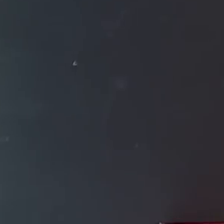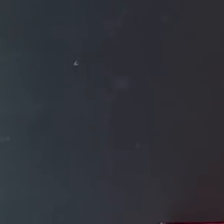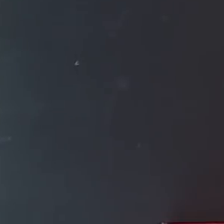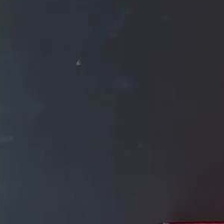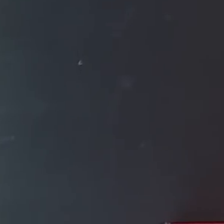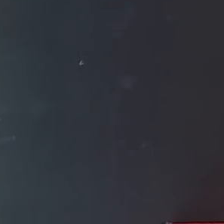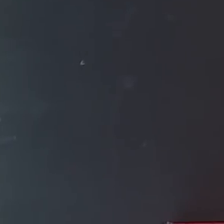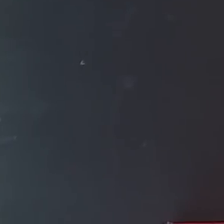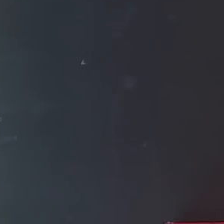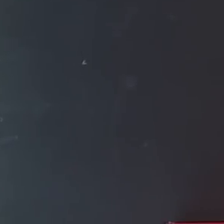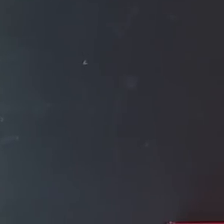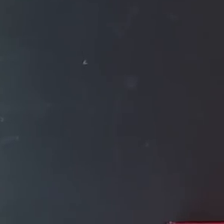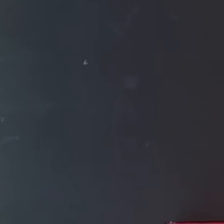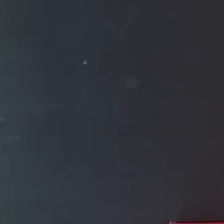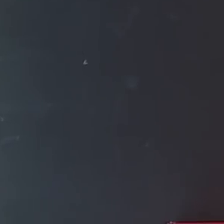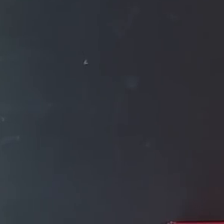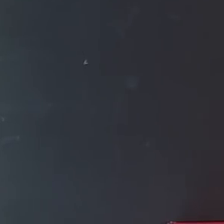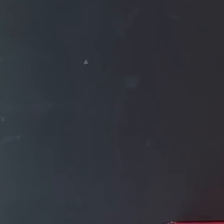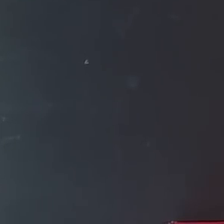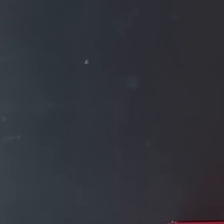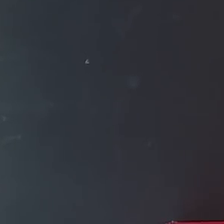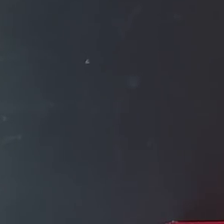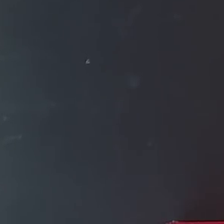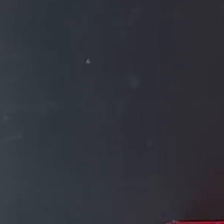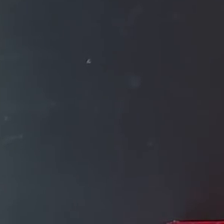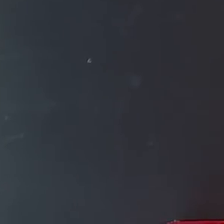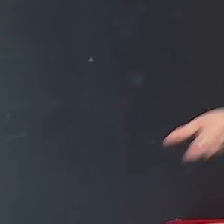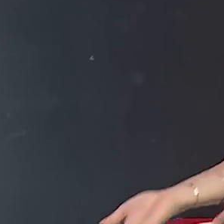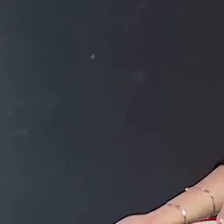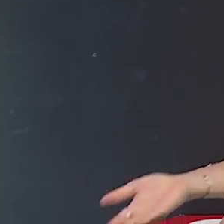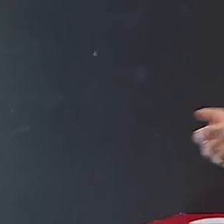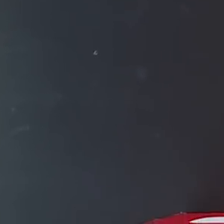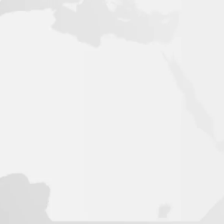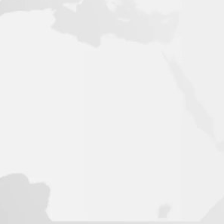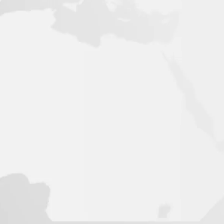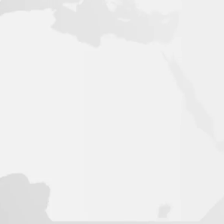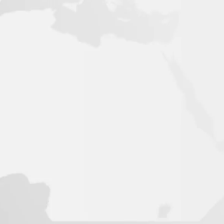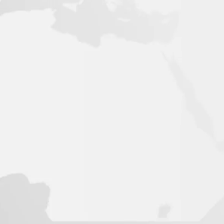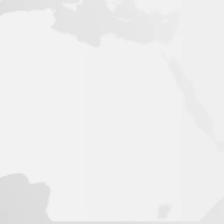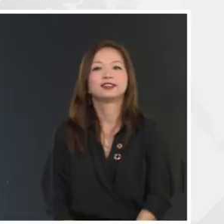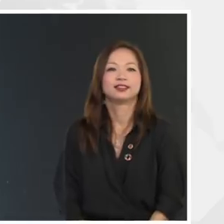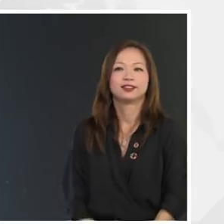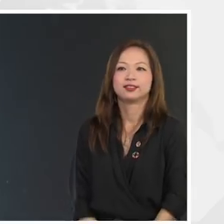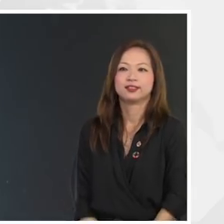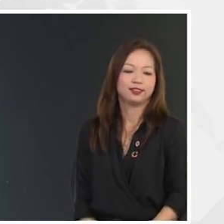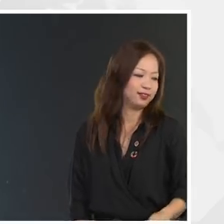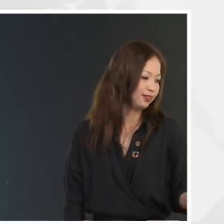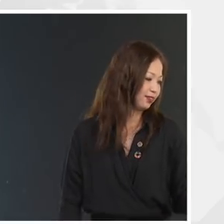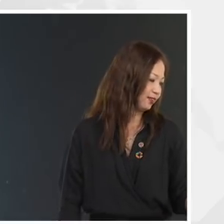the international day for sign languages. Wow! More sign language. That was fantastic. Thank you.